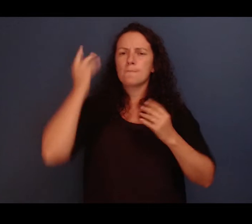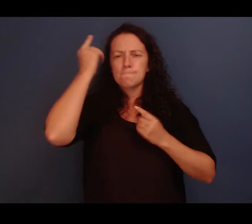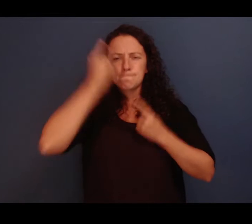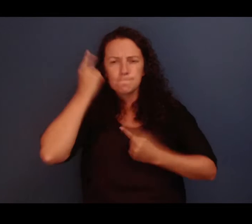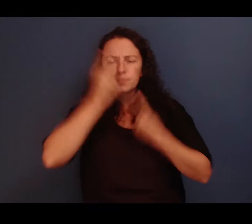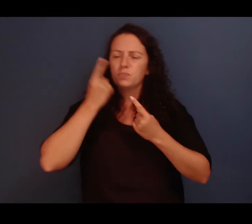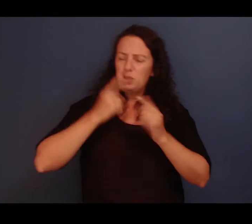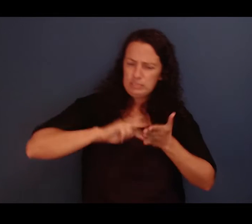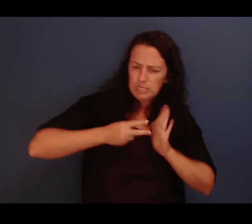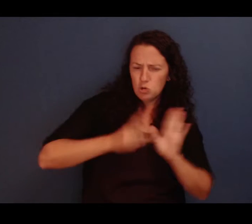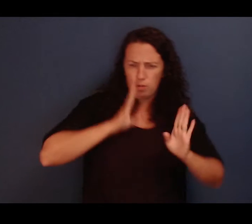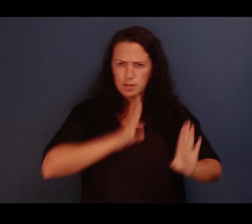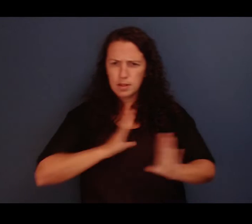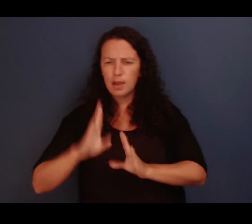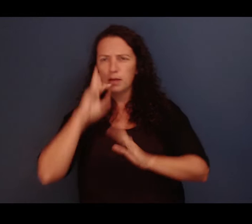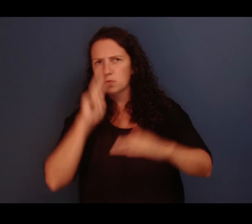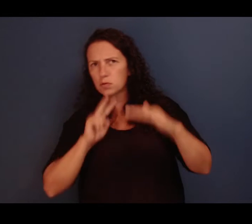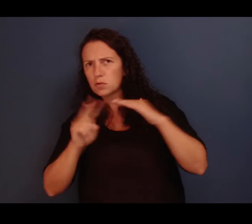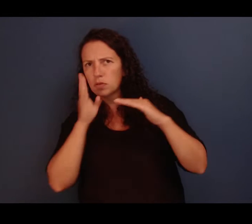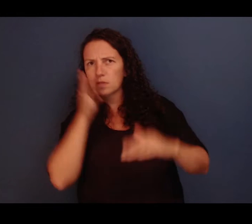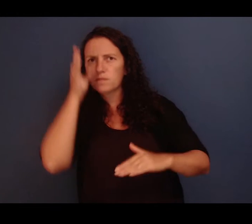and more planful, as we look forward to our future.